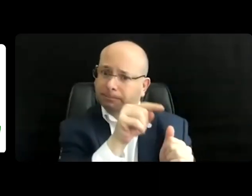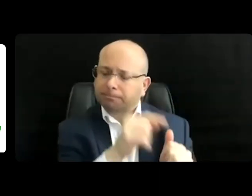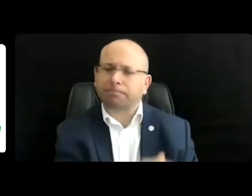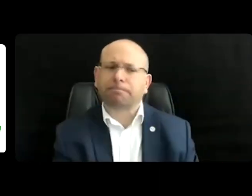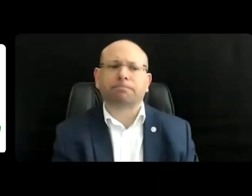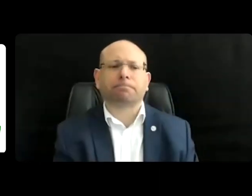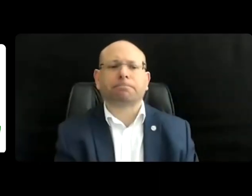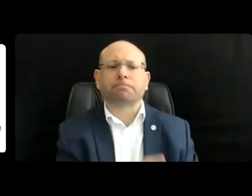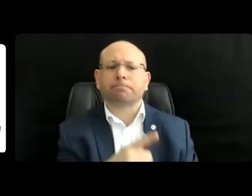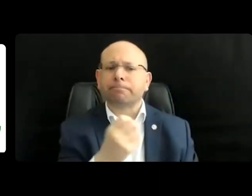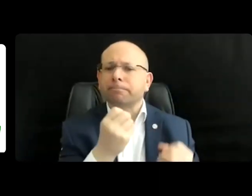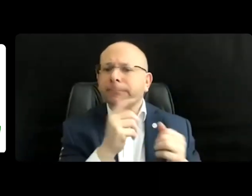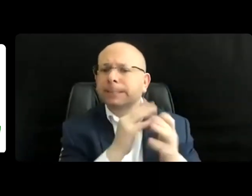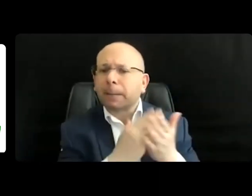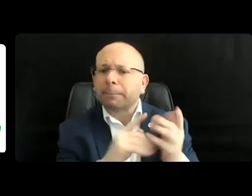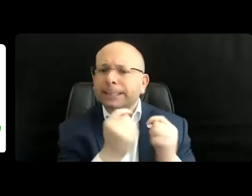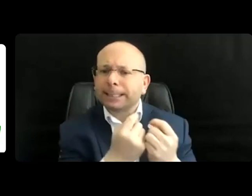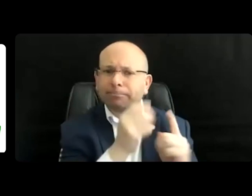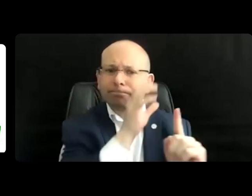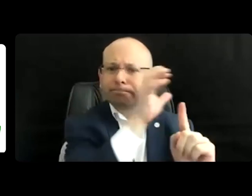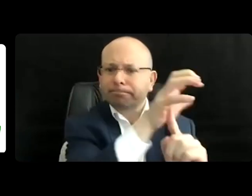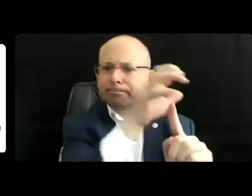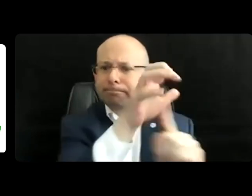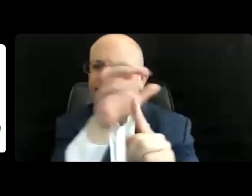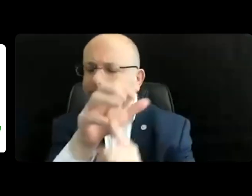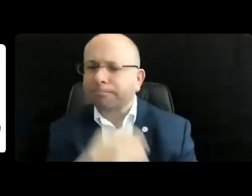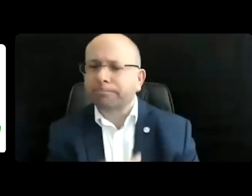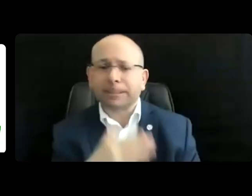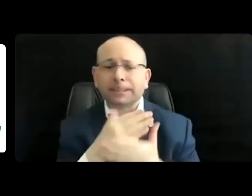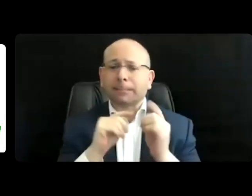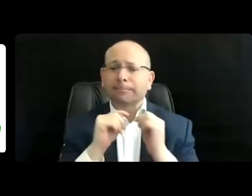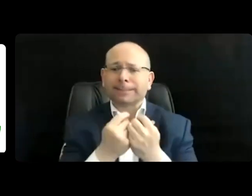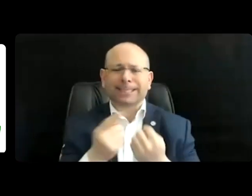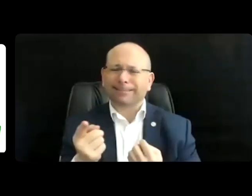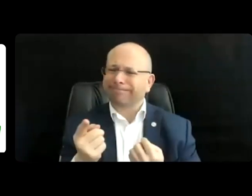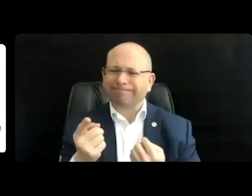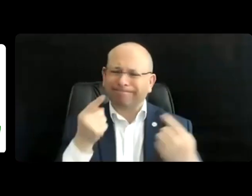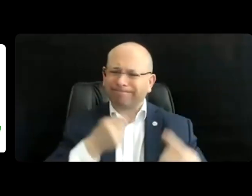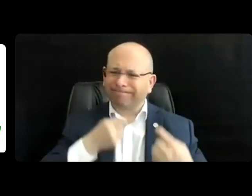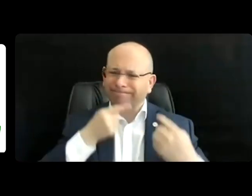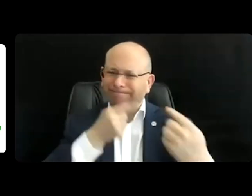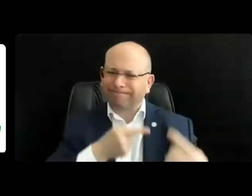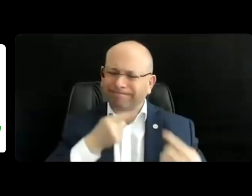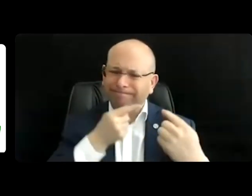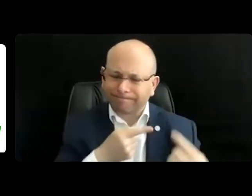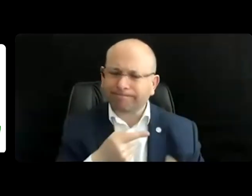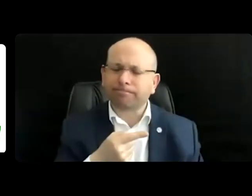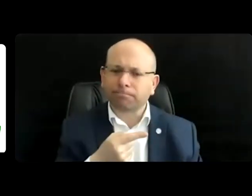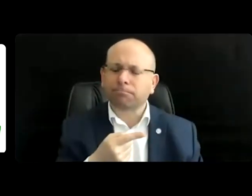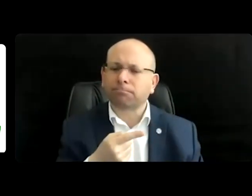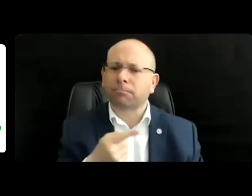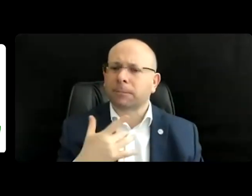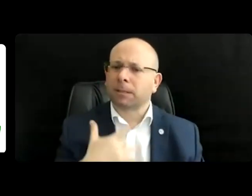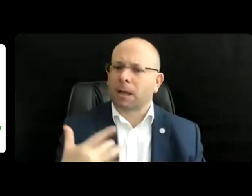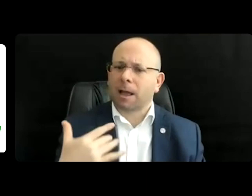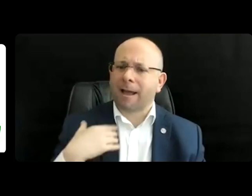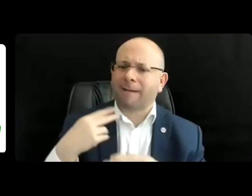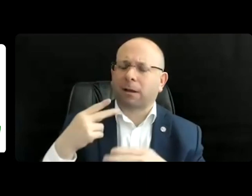teams currently operating, but in their regular environment, if their team is not working, they give it some thought, perhaps they were champions